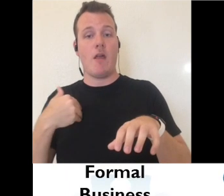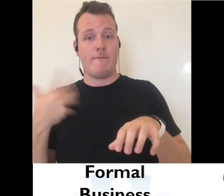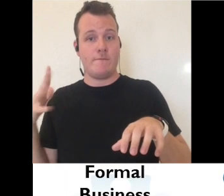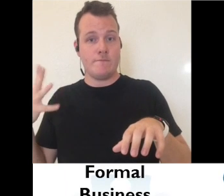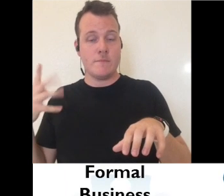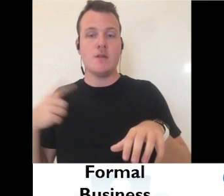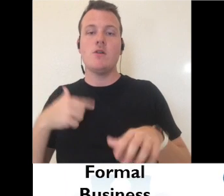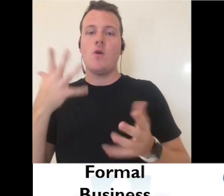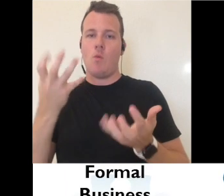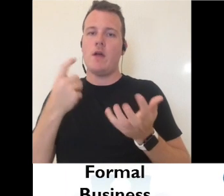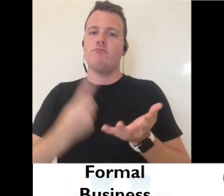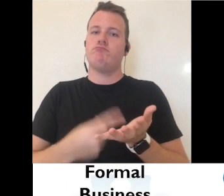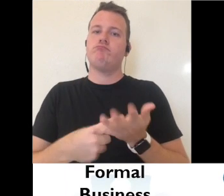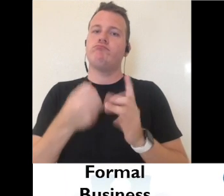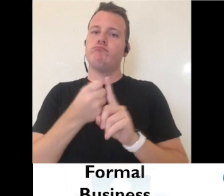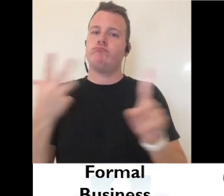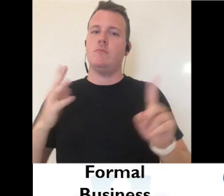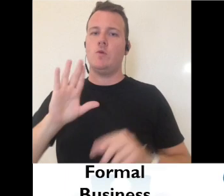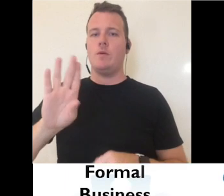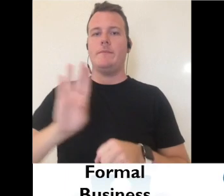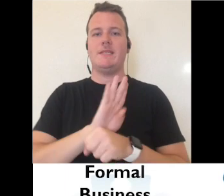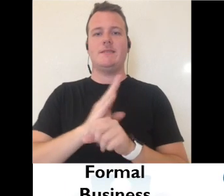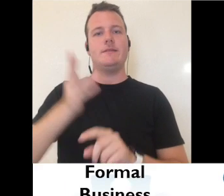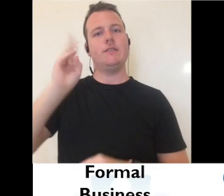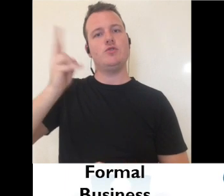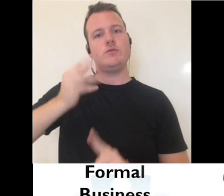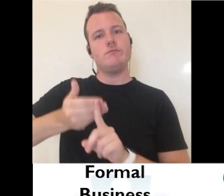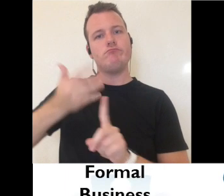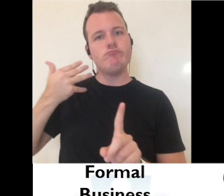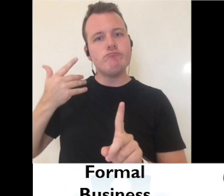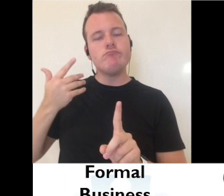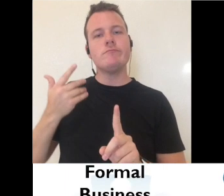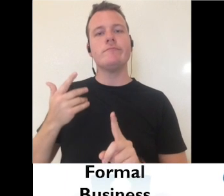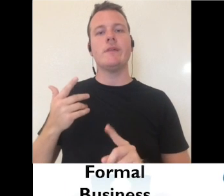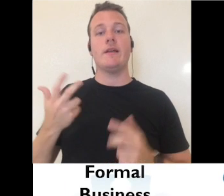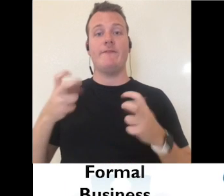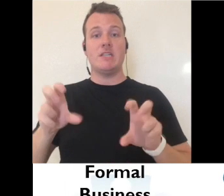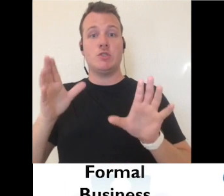you've been doing, how it's been going as well as the development of the practice